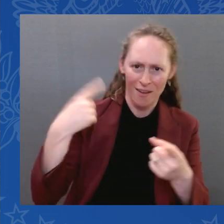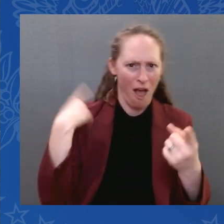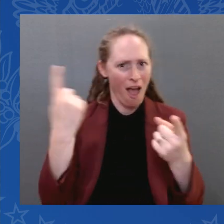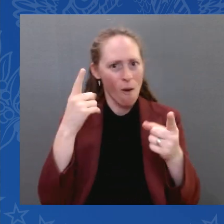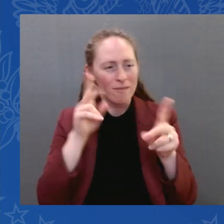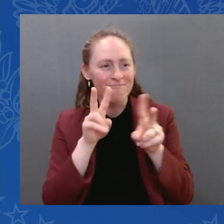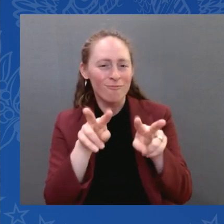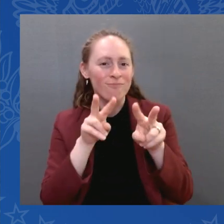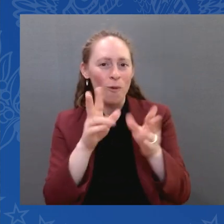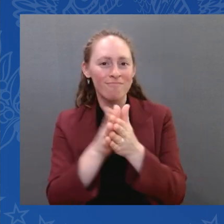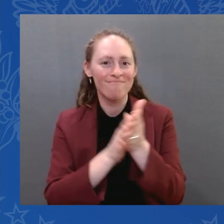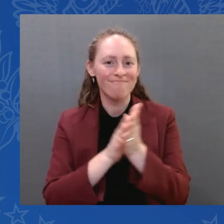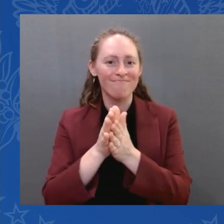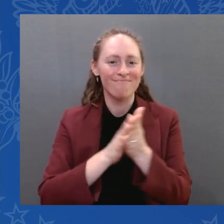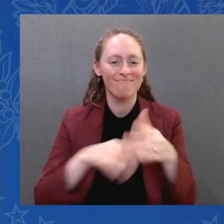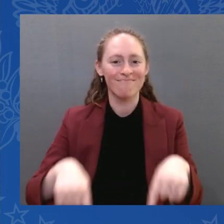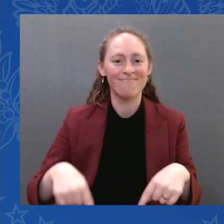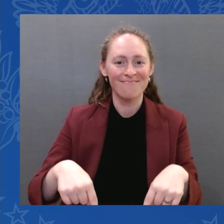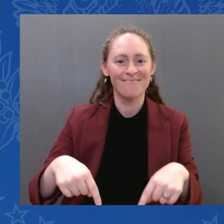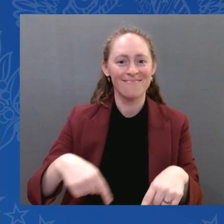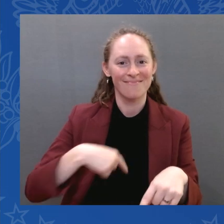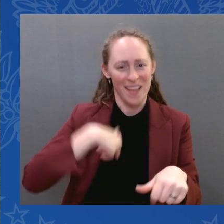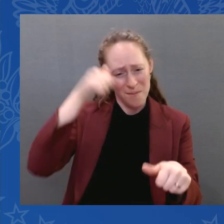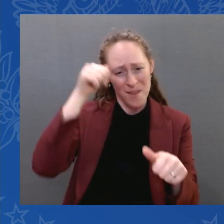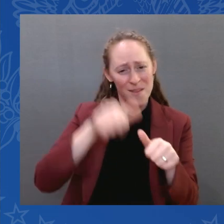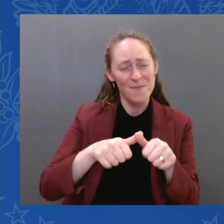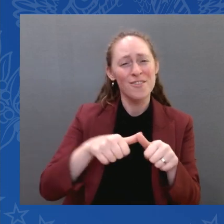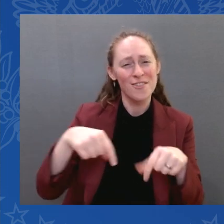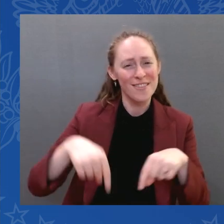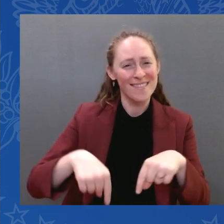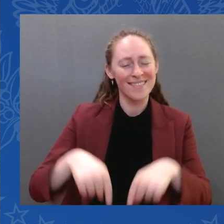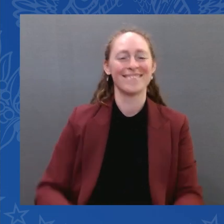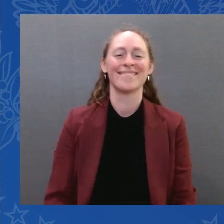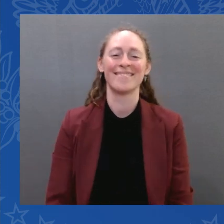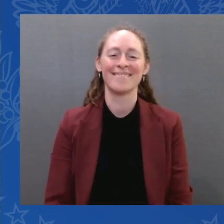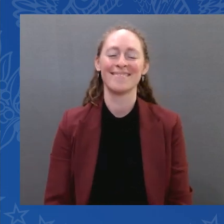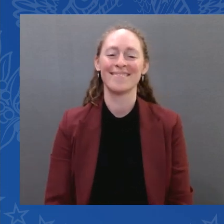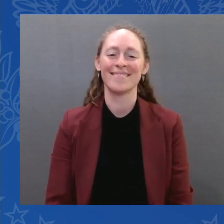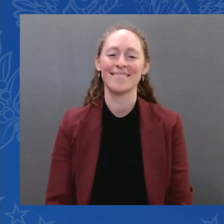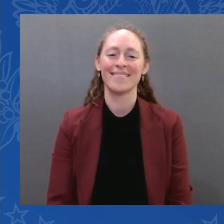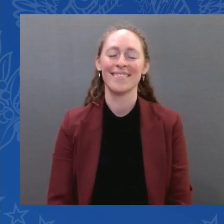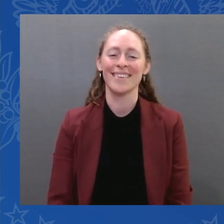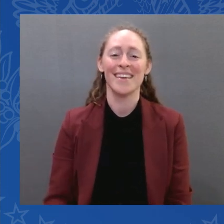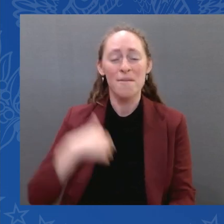you know, playing here at the same event so many years ago. As a matter of fact,